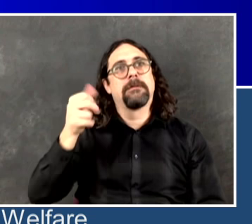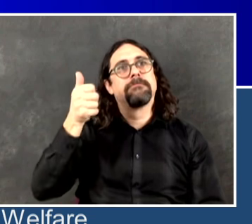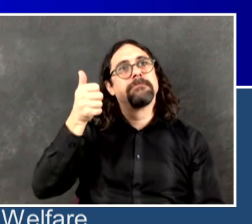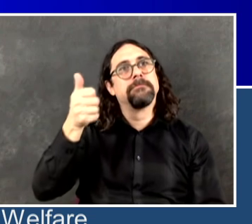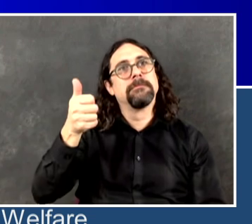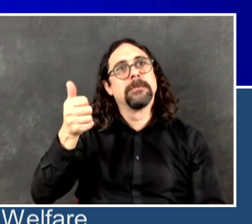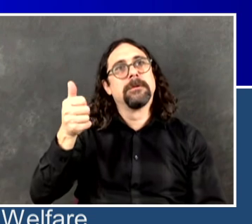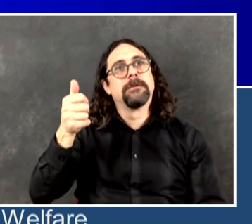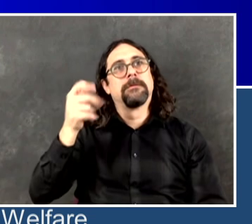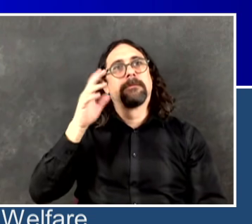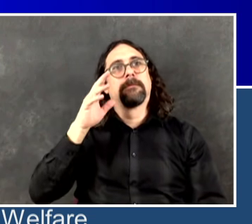CAME INTO CITY HALL.